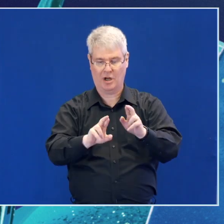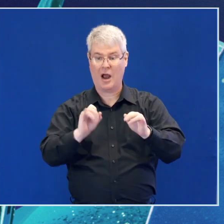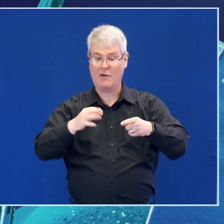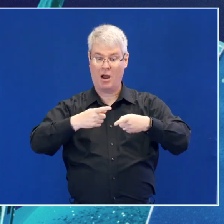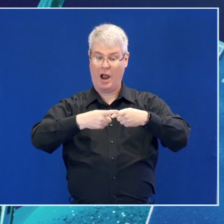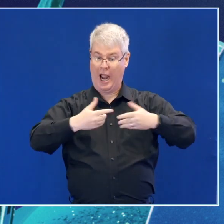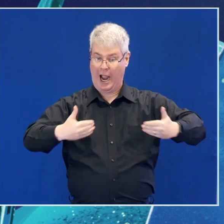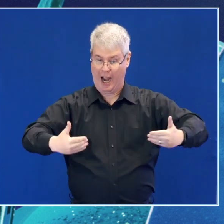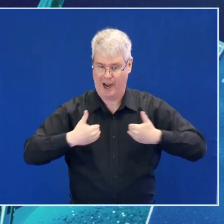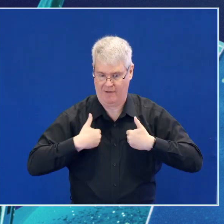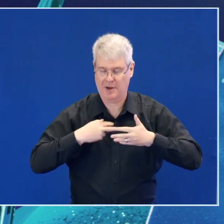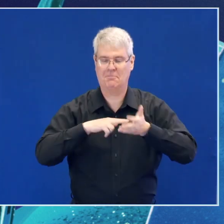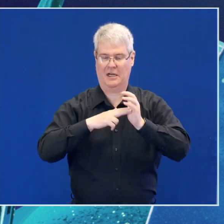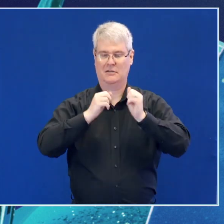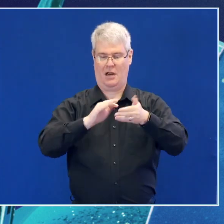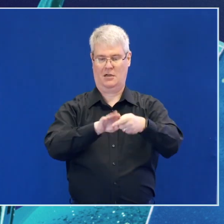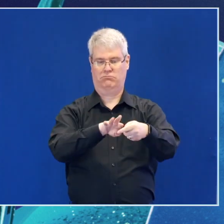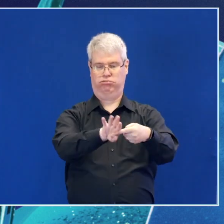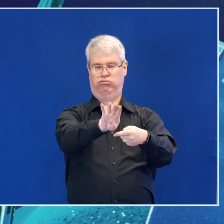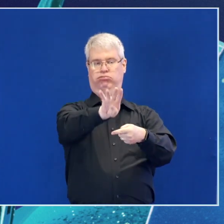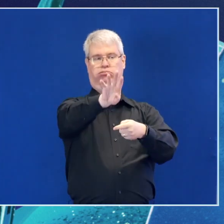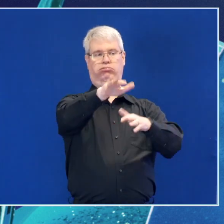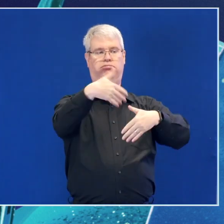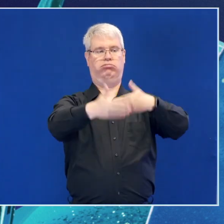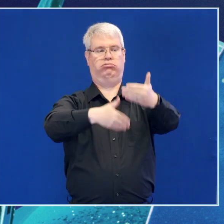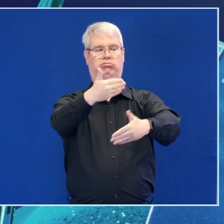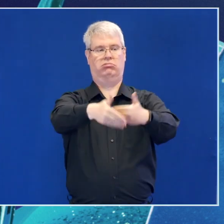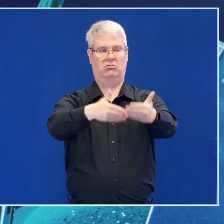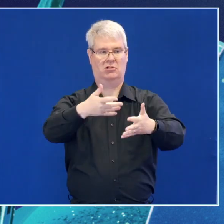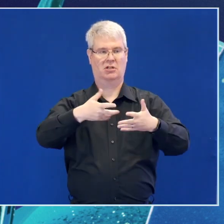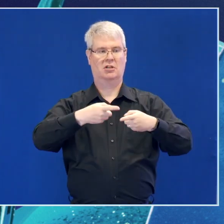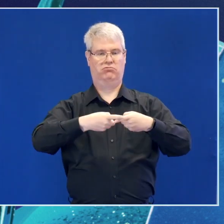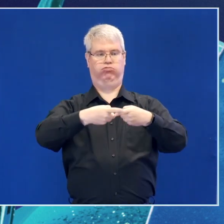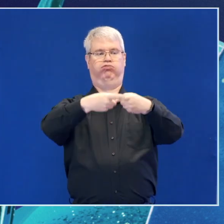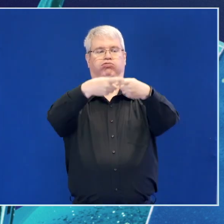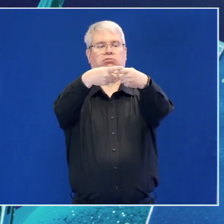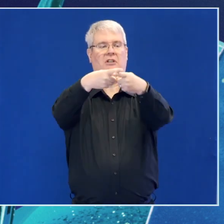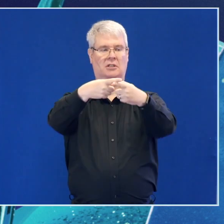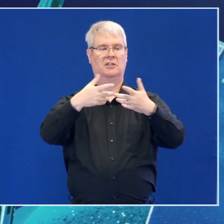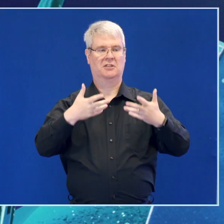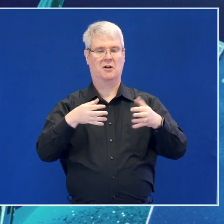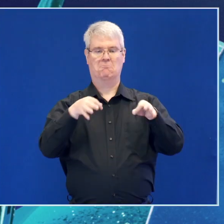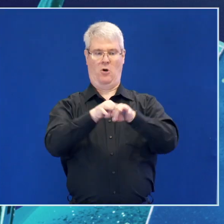and shapes more inclusive experiences for people making every conversation